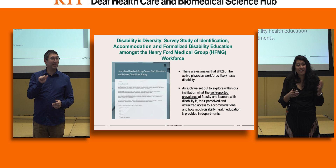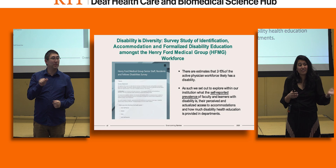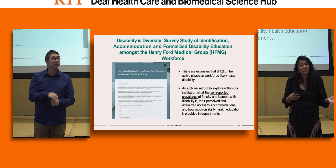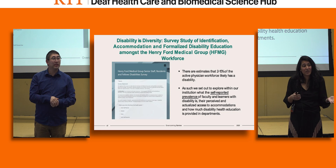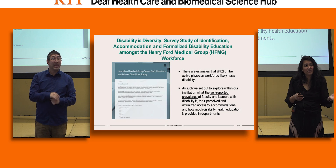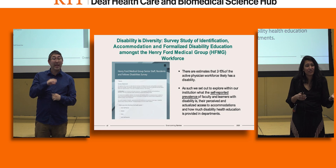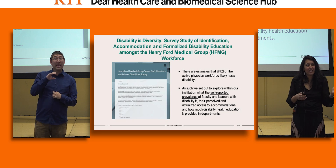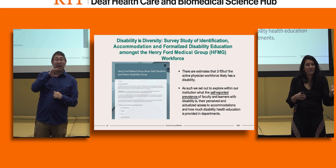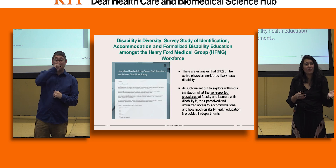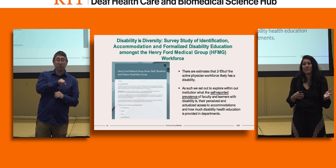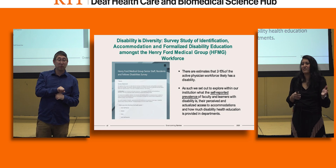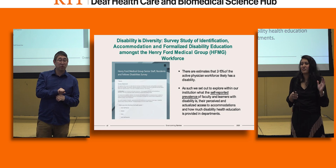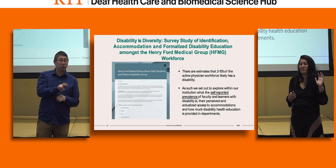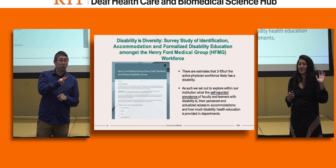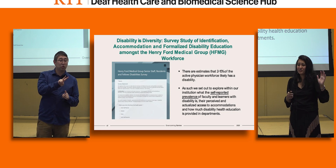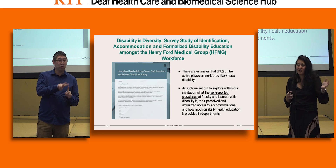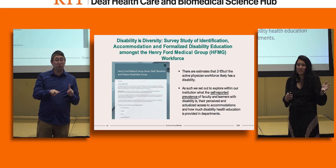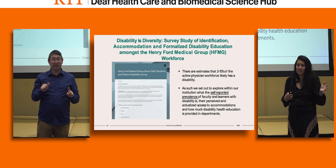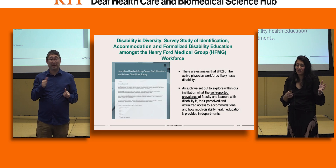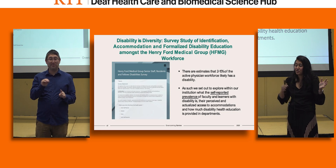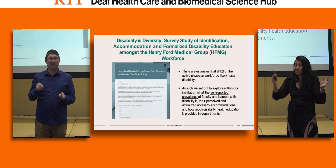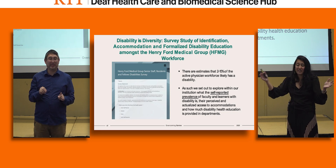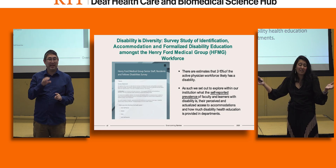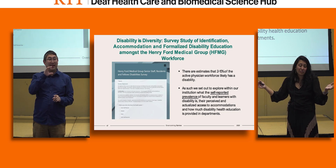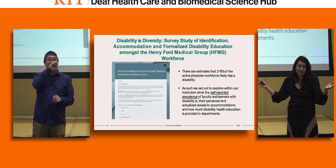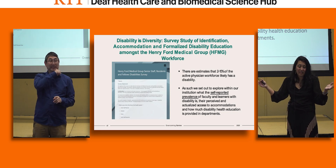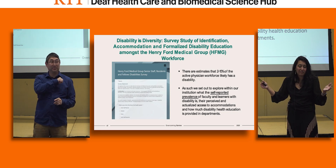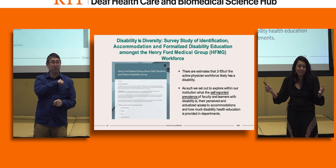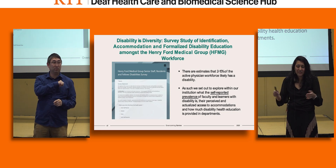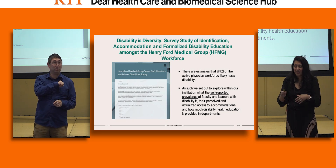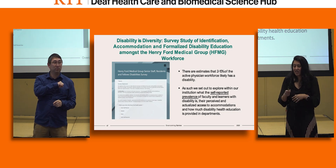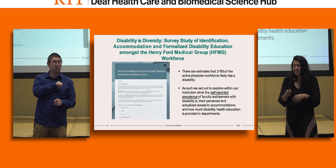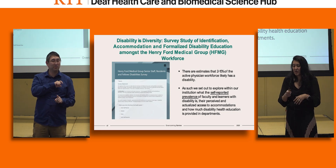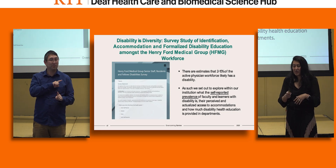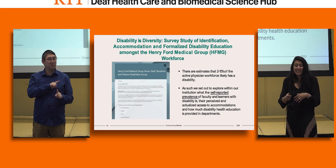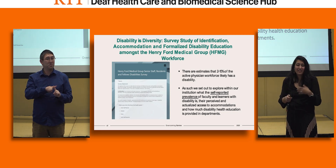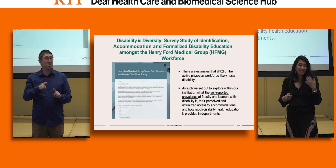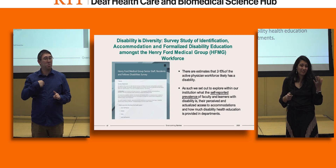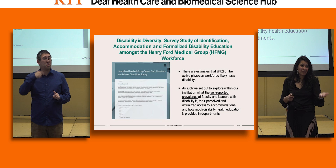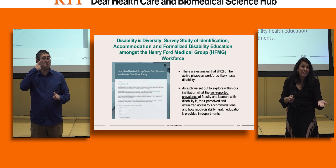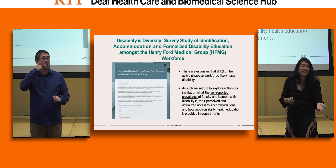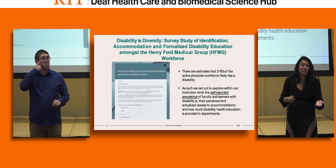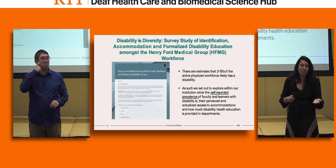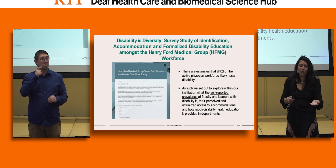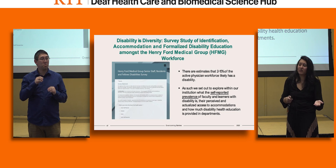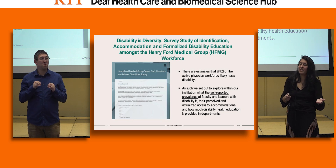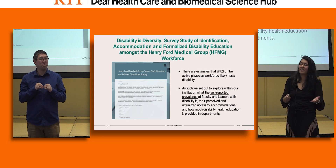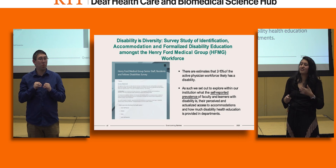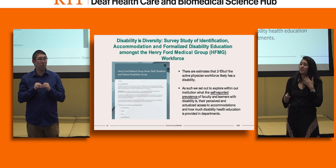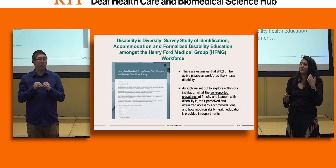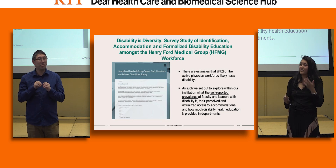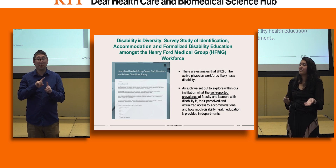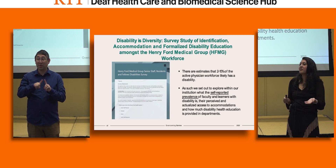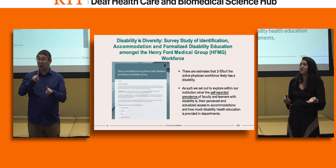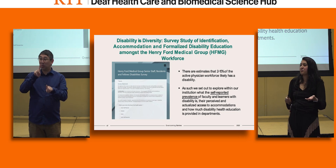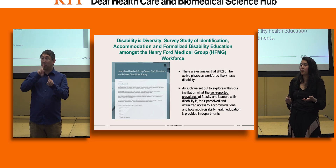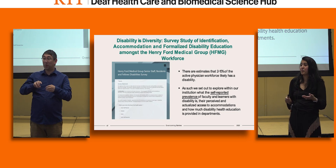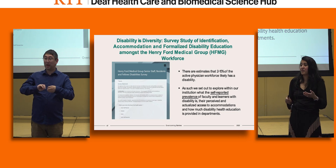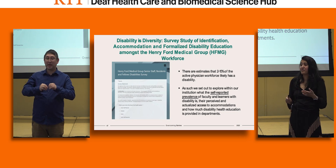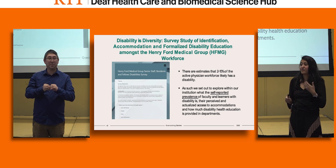The estimates are anywhere from 2% to 10%. But we think it's likely more, it's just very unreported